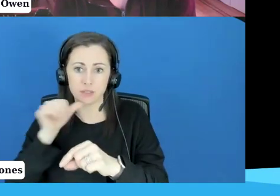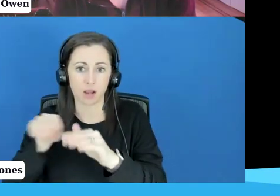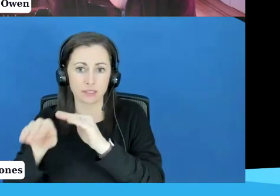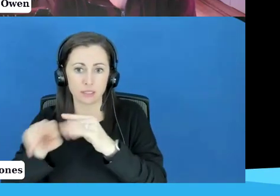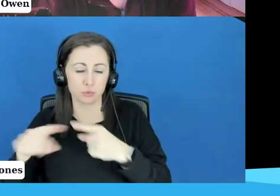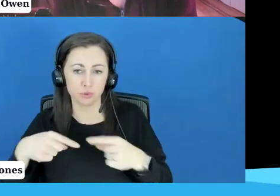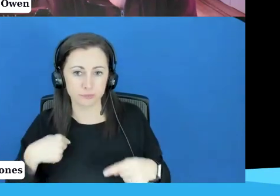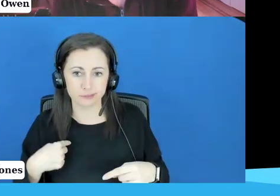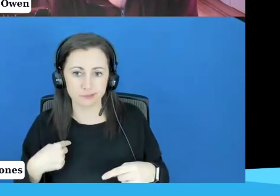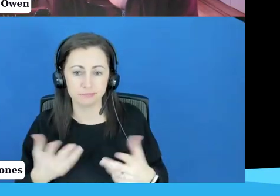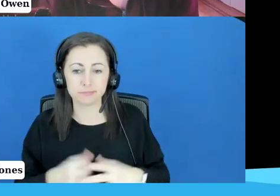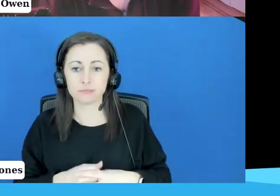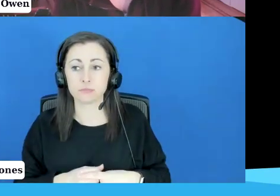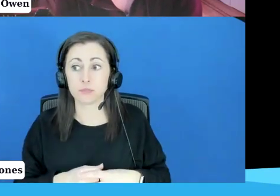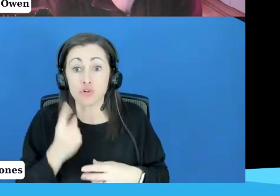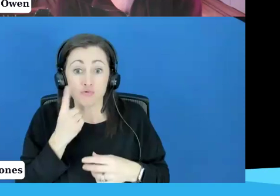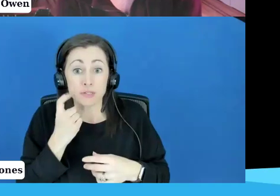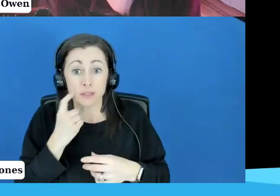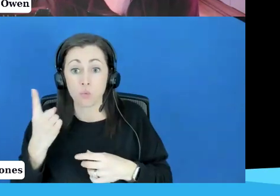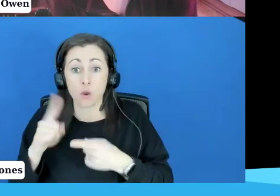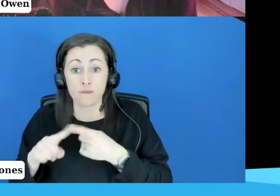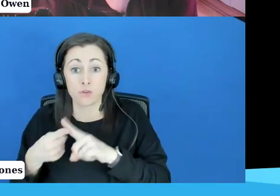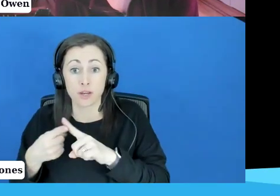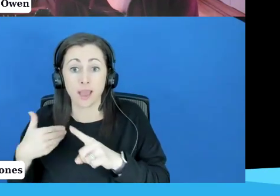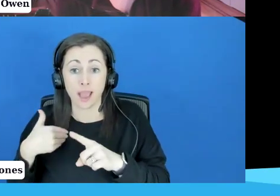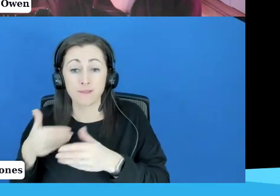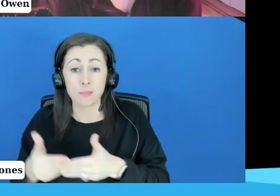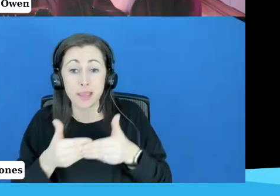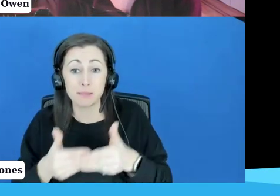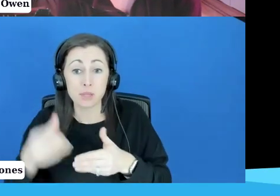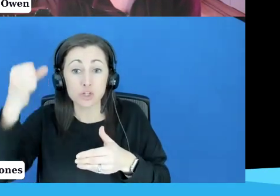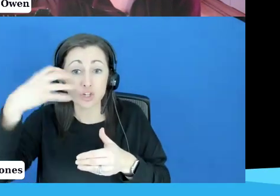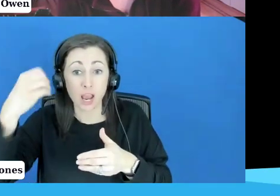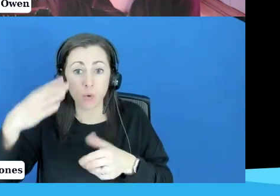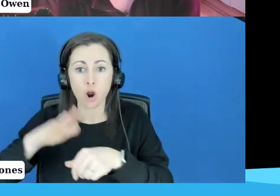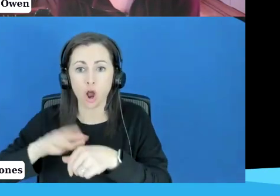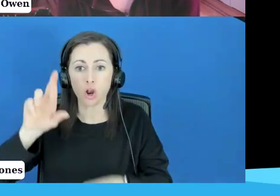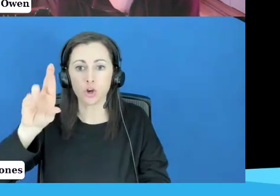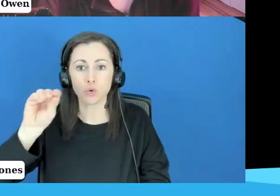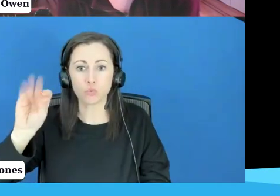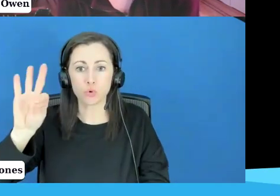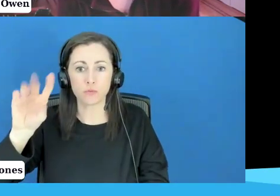I had a friend recently, she had a baby shower, and it was a rooftop venue. She still invited me,